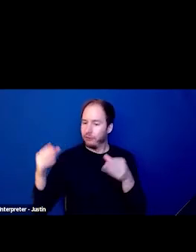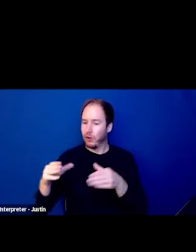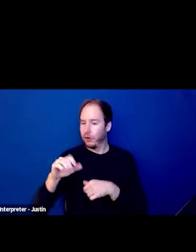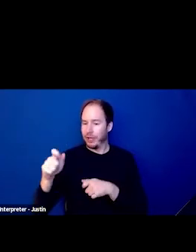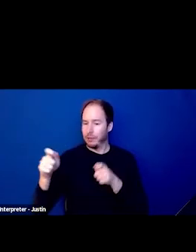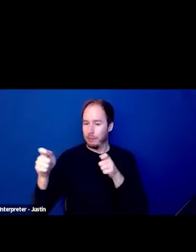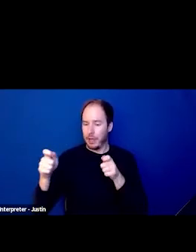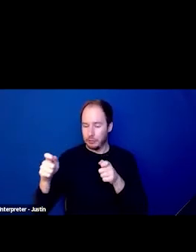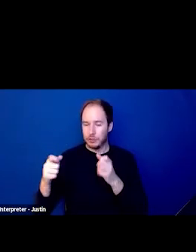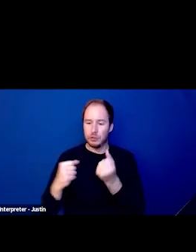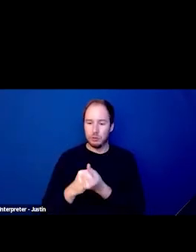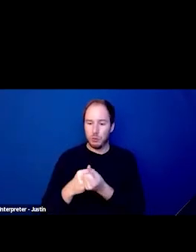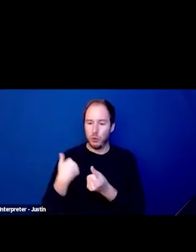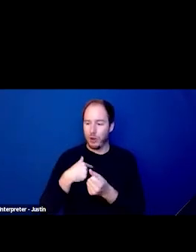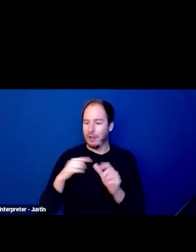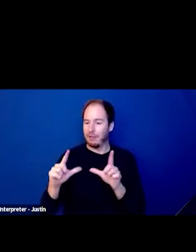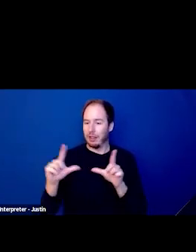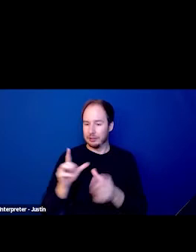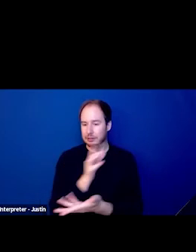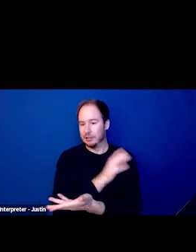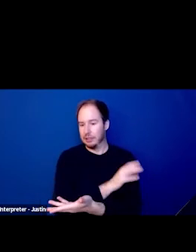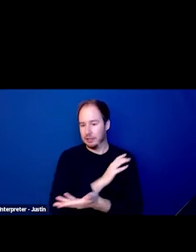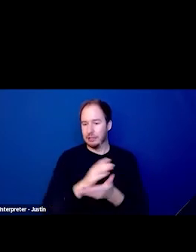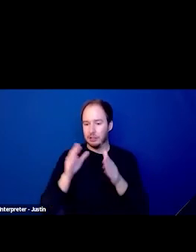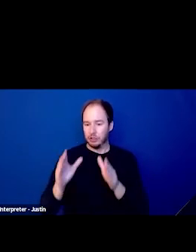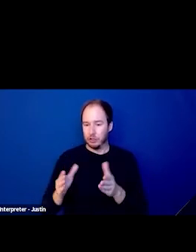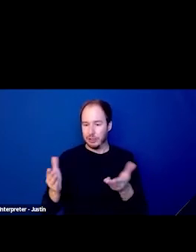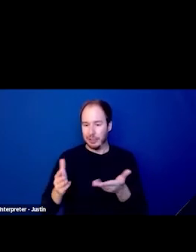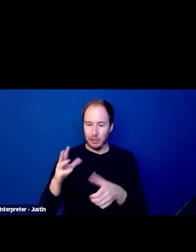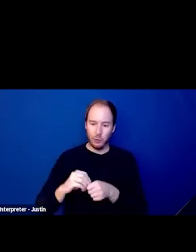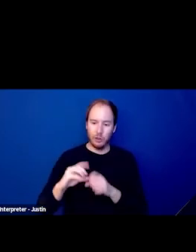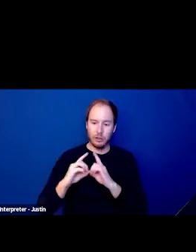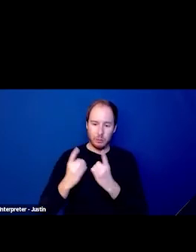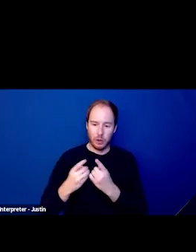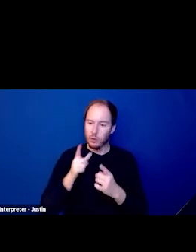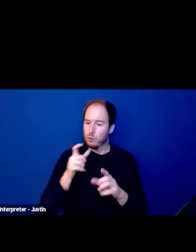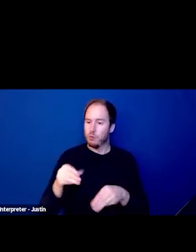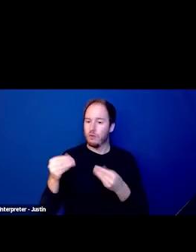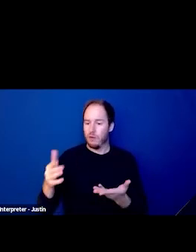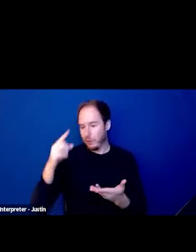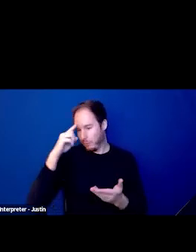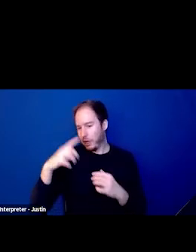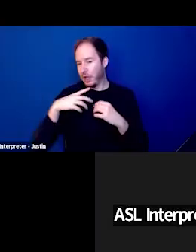We have a licensed clinician within our department and they provide that mental health clinical support